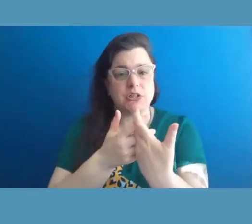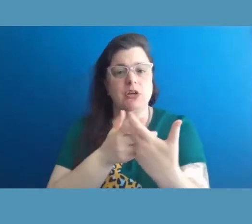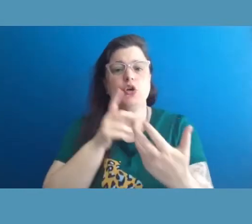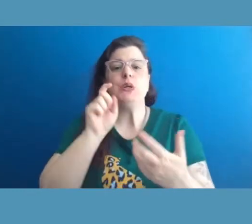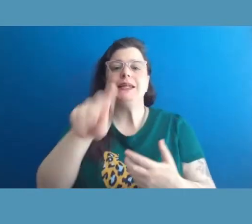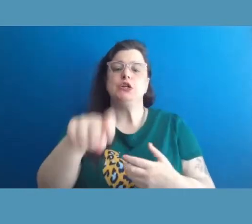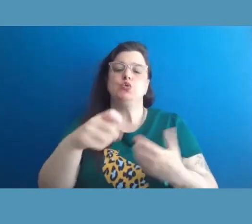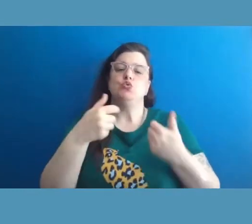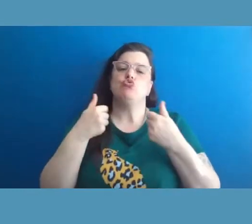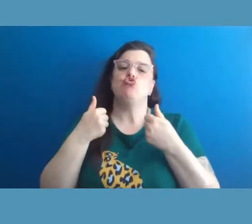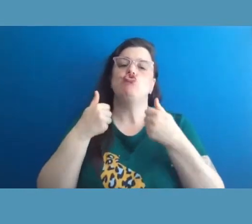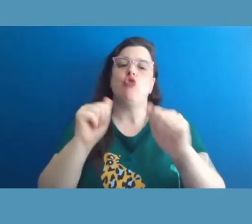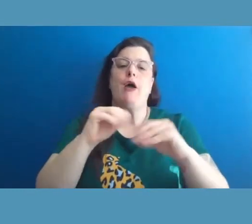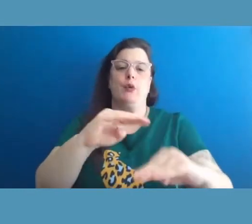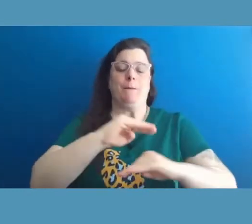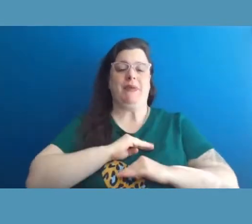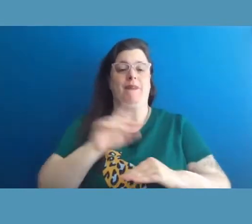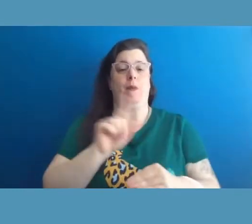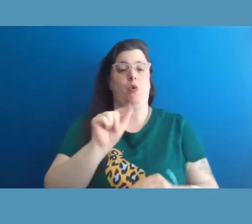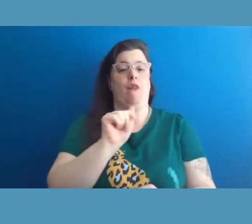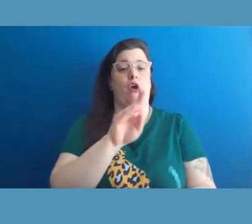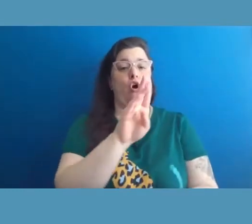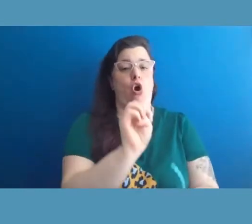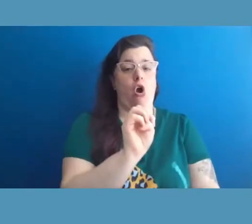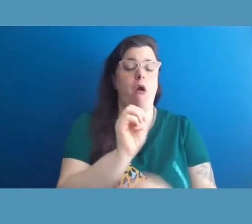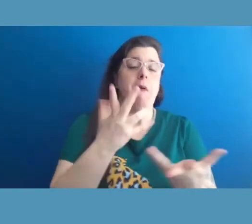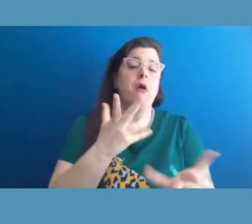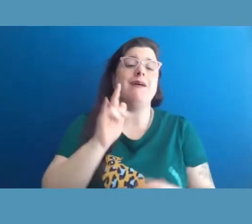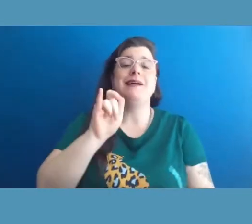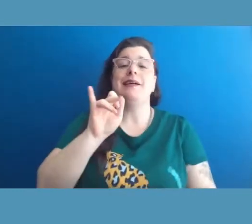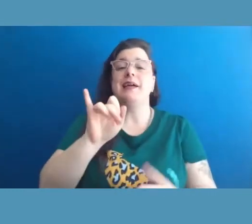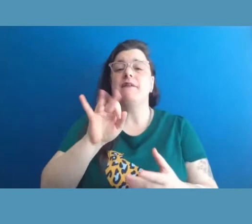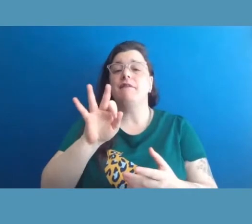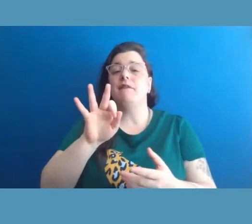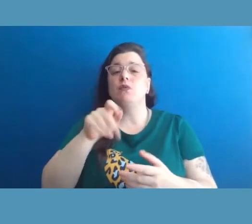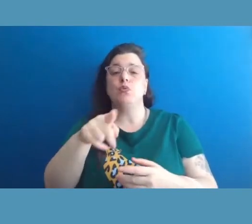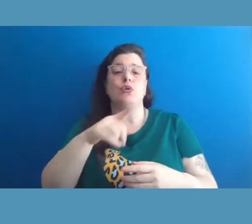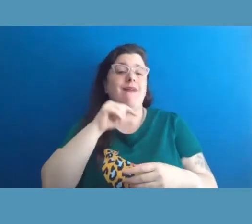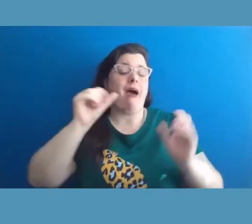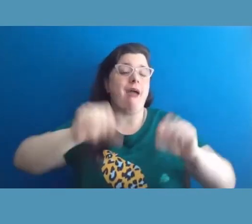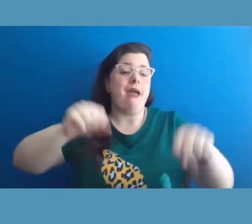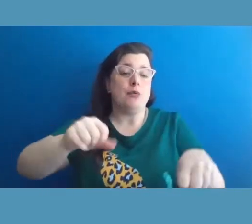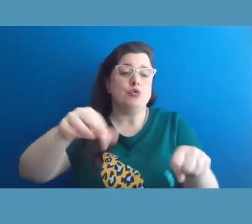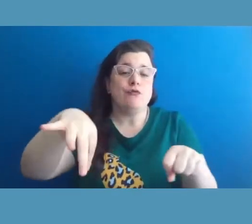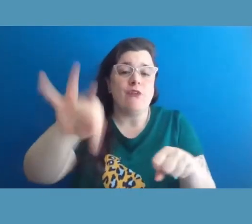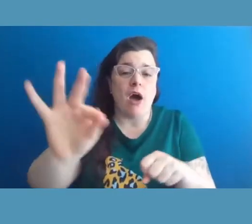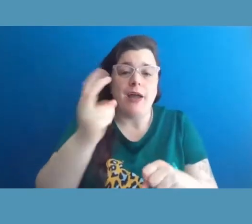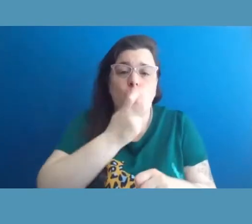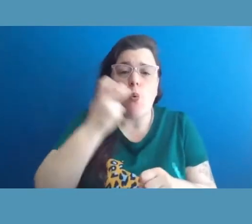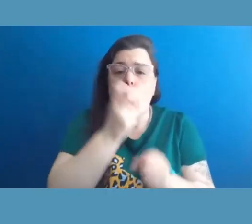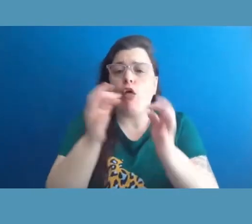that specific accommodation, you need to try to meet them where they are. If you are not